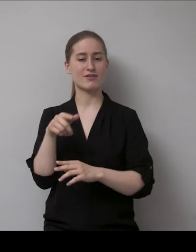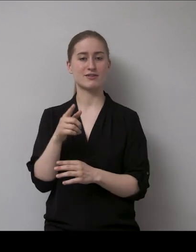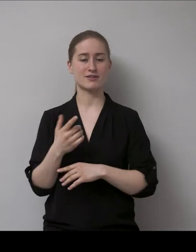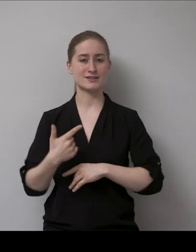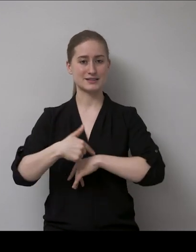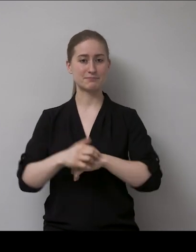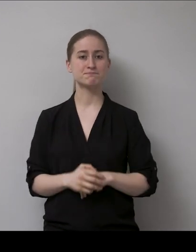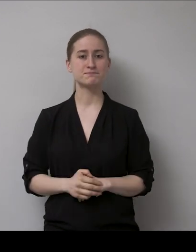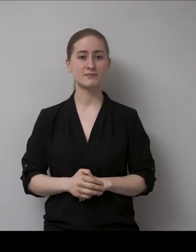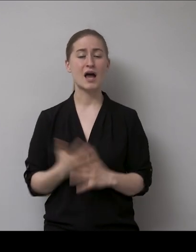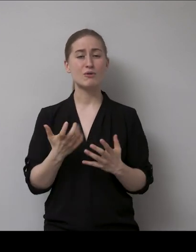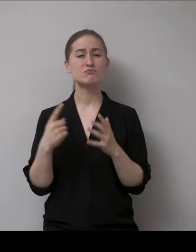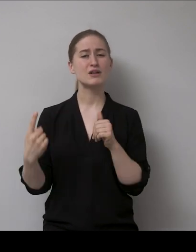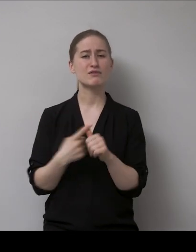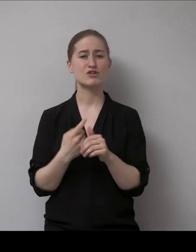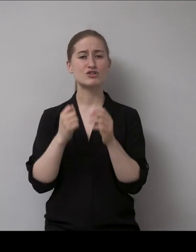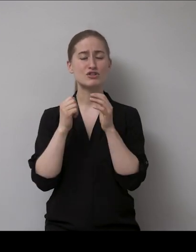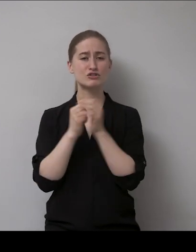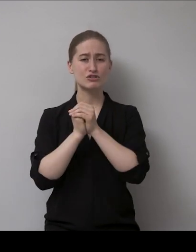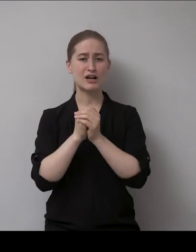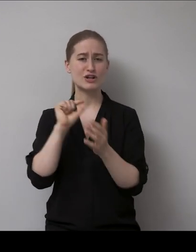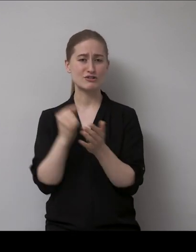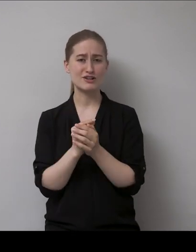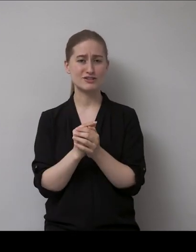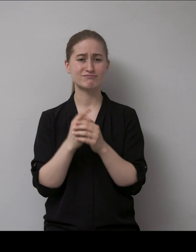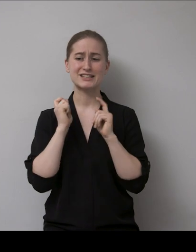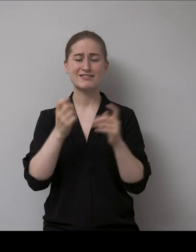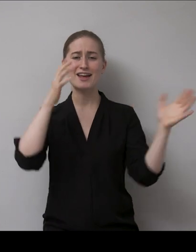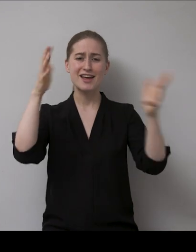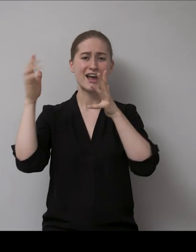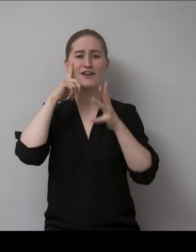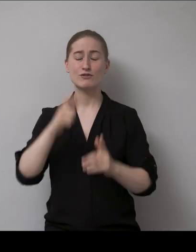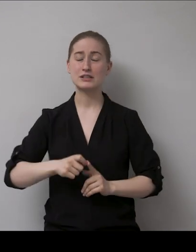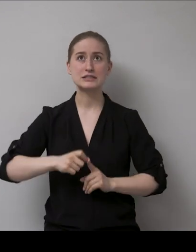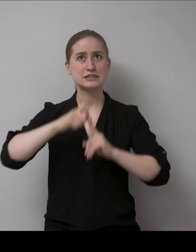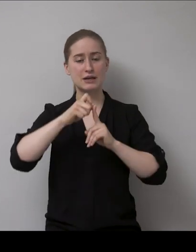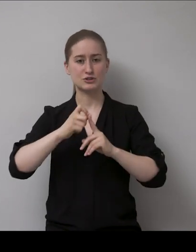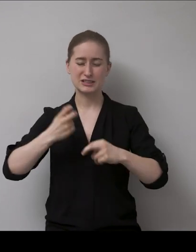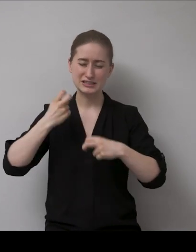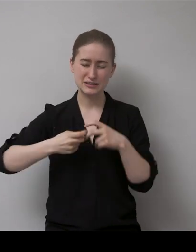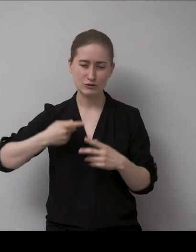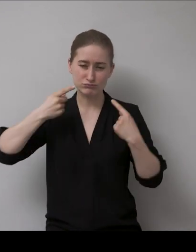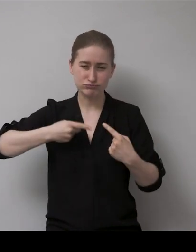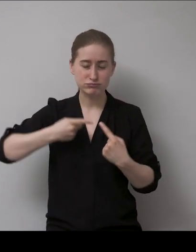to congratulate our graduates. Let's give them a hand, for an exceptionally demanding and hopefully rewarding